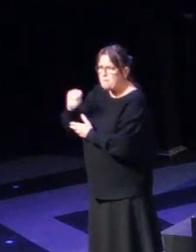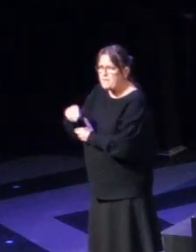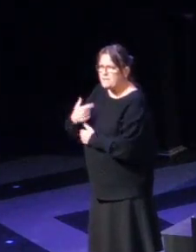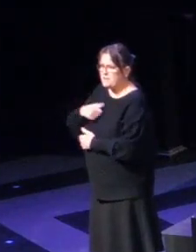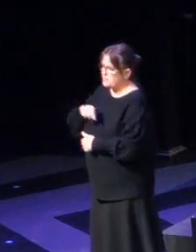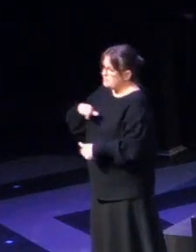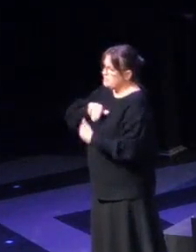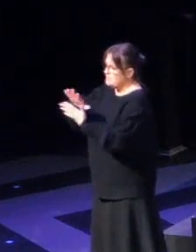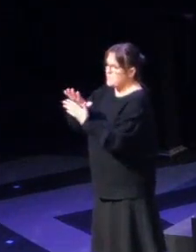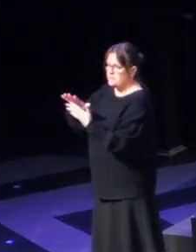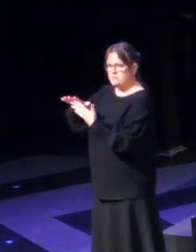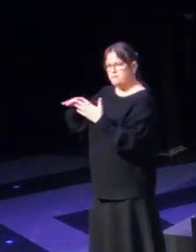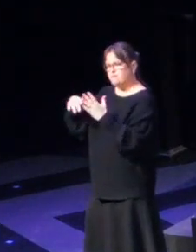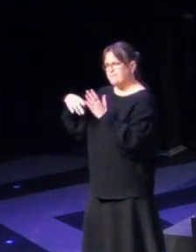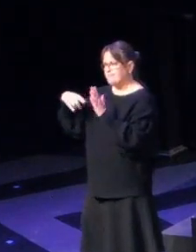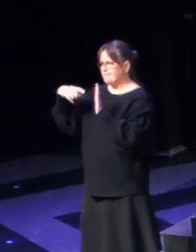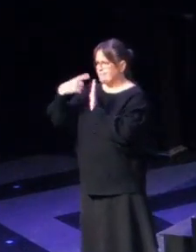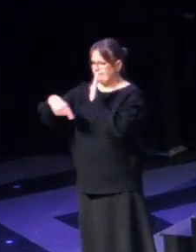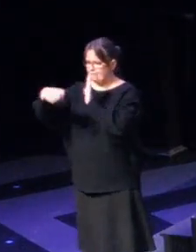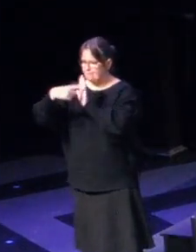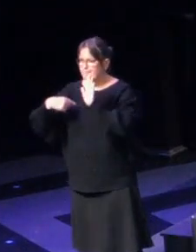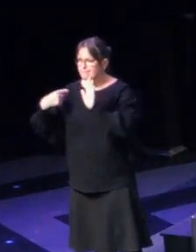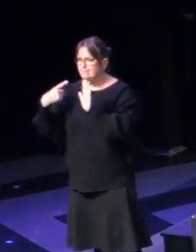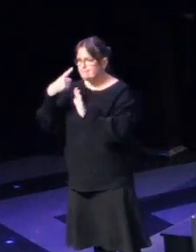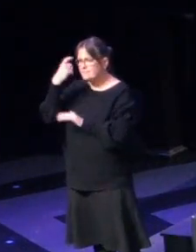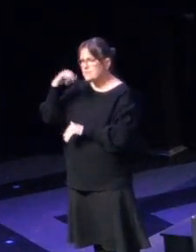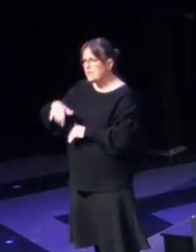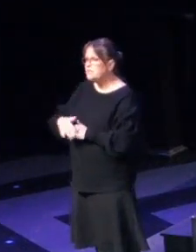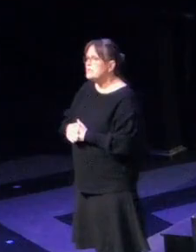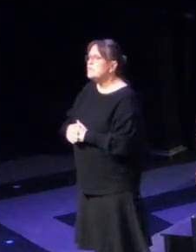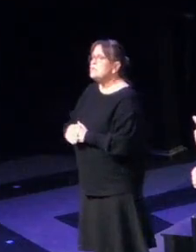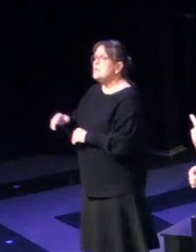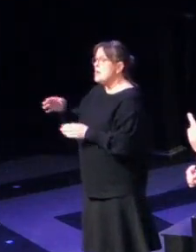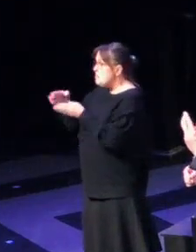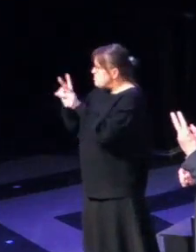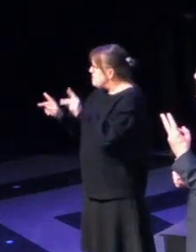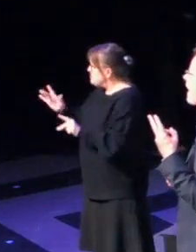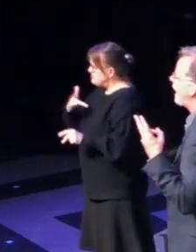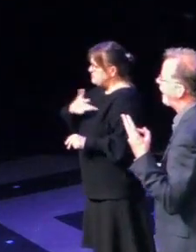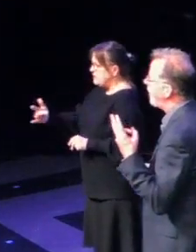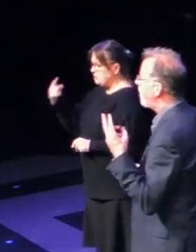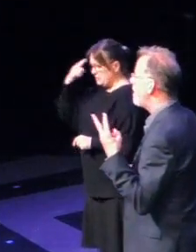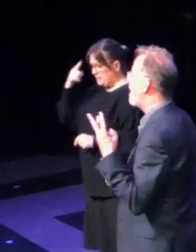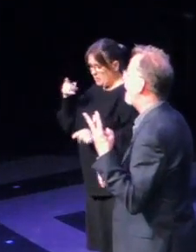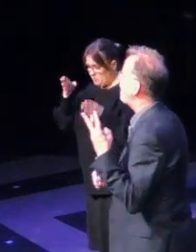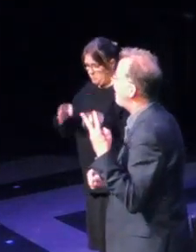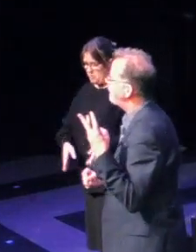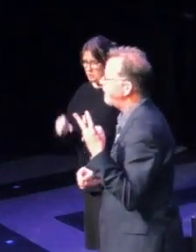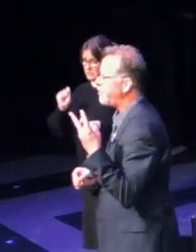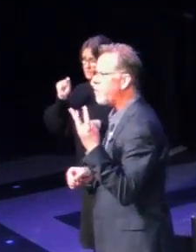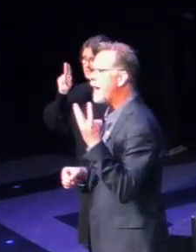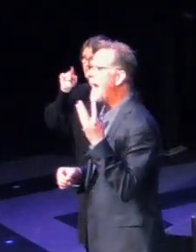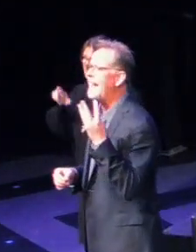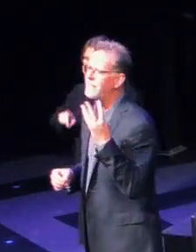Research indicates that the public believes, people who stutter are nervous. We're shy, we're not confident. We're anxious.